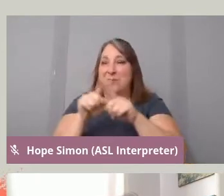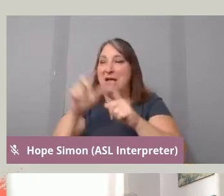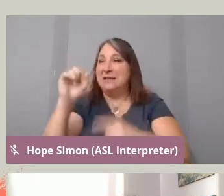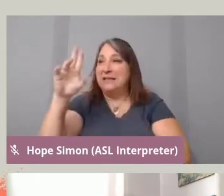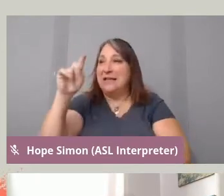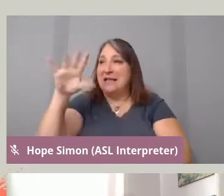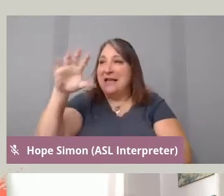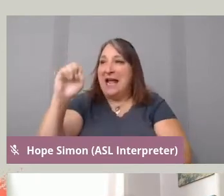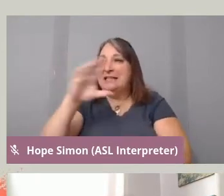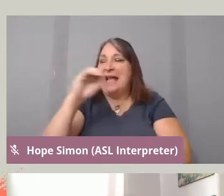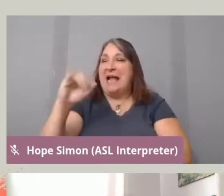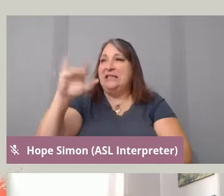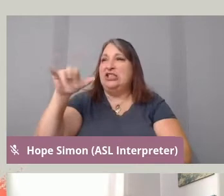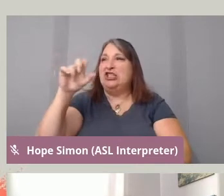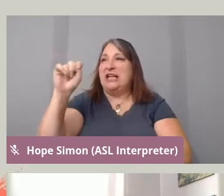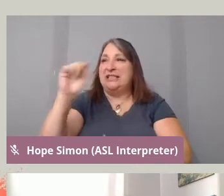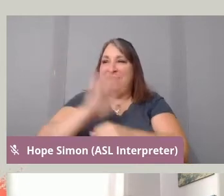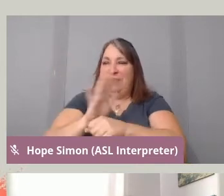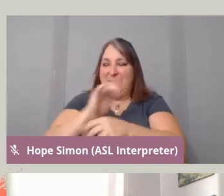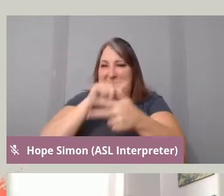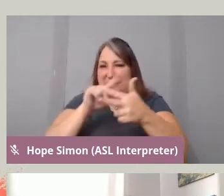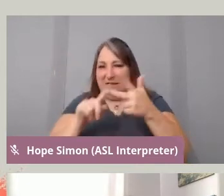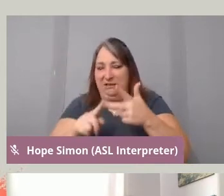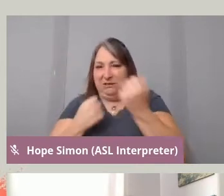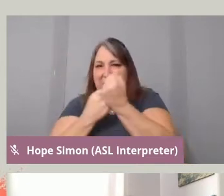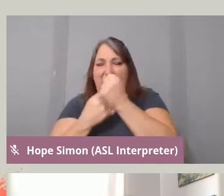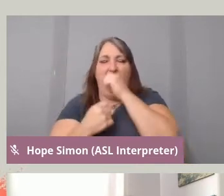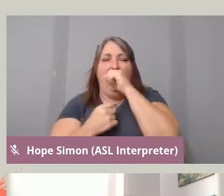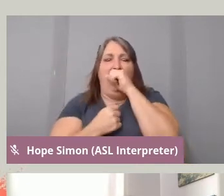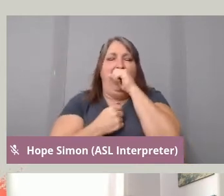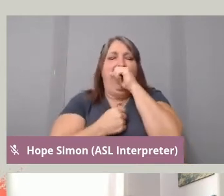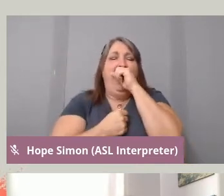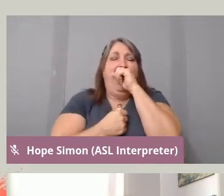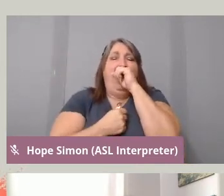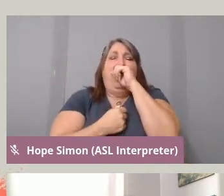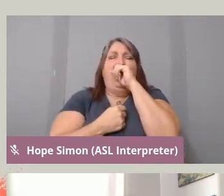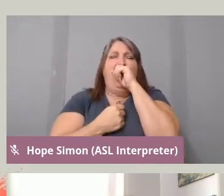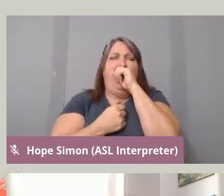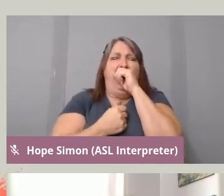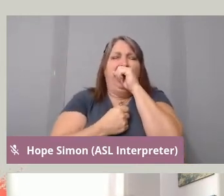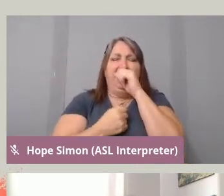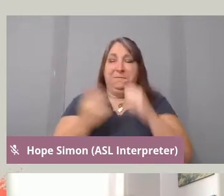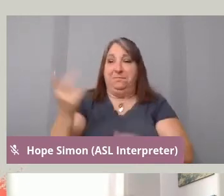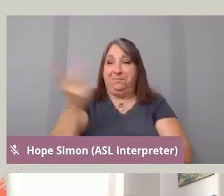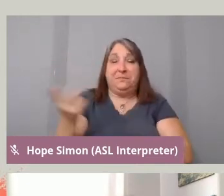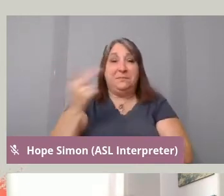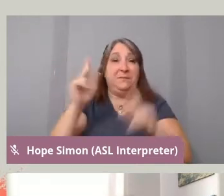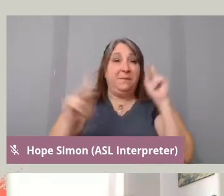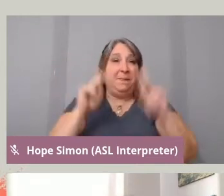So these are three people who have a real understanding and appreciation for public television